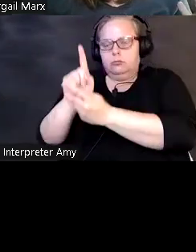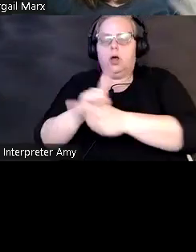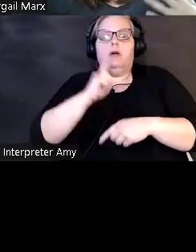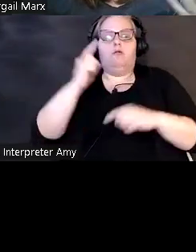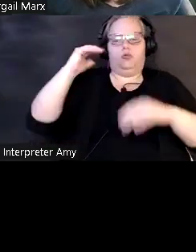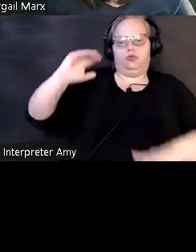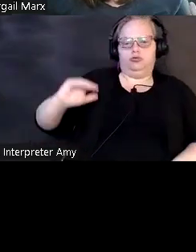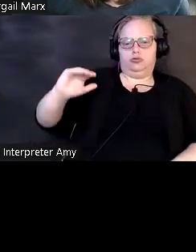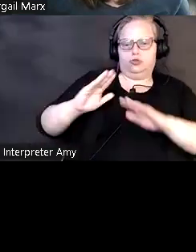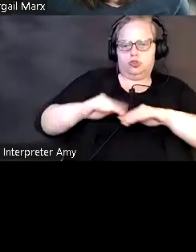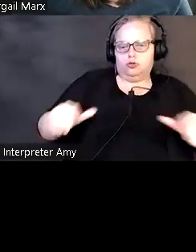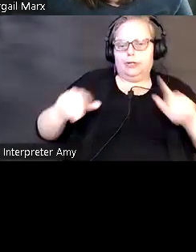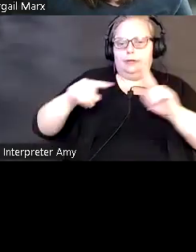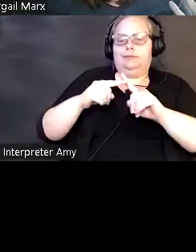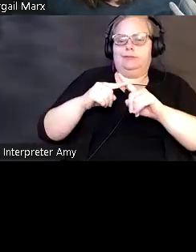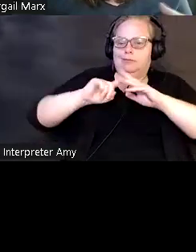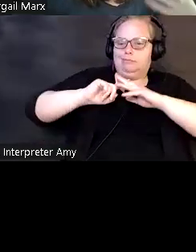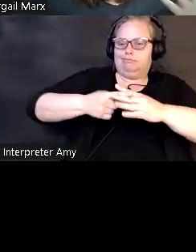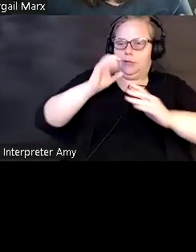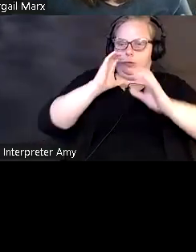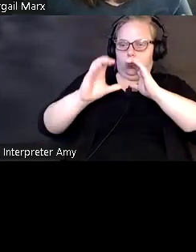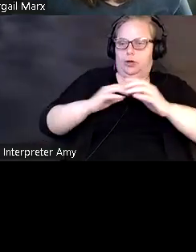communicators, their developmental needs and how this communication